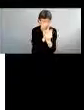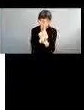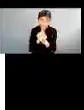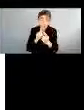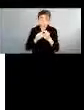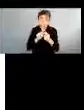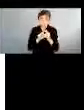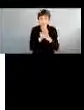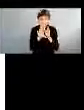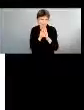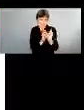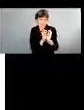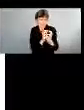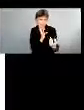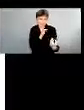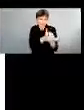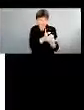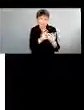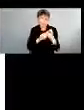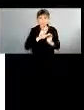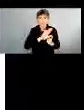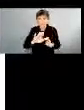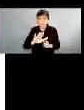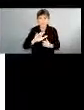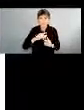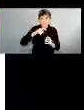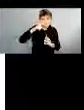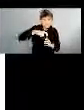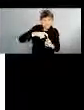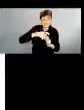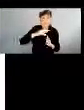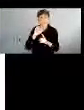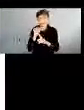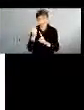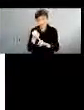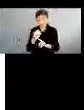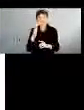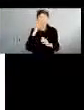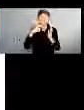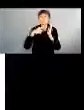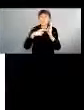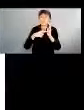their unique abilities and situations. Some examples of accommodations are translation